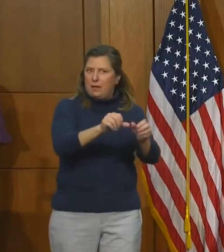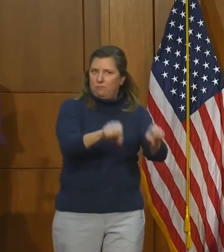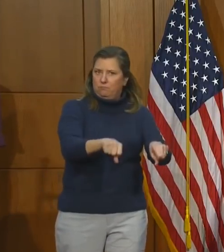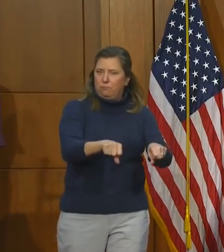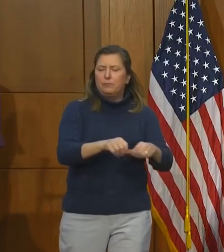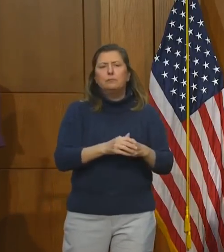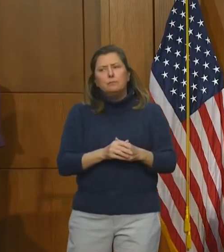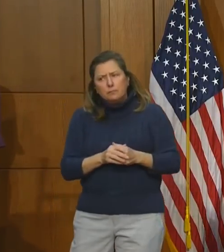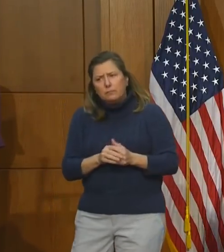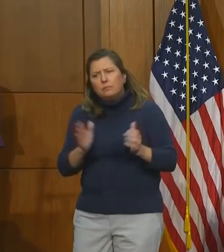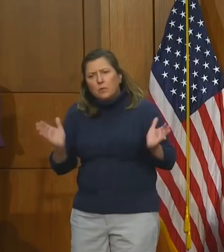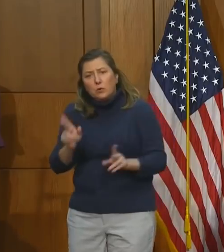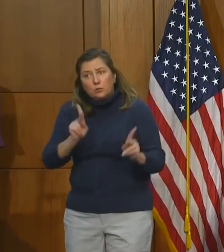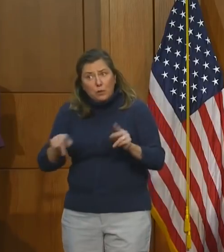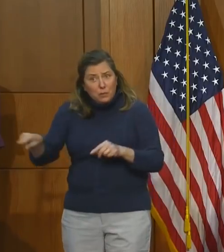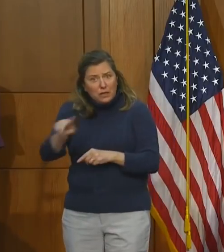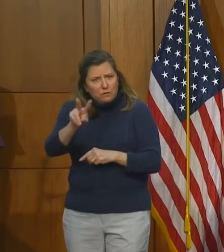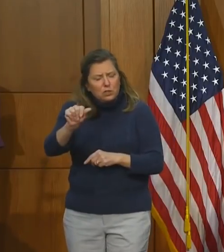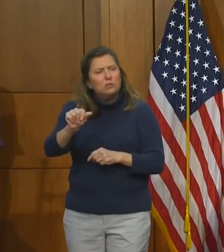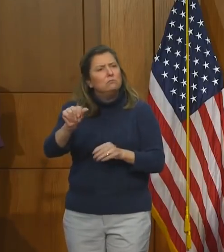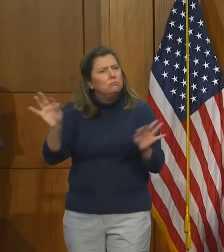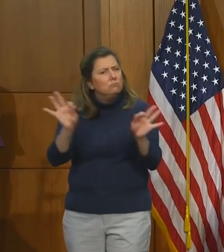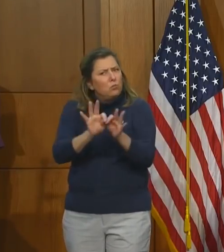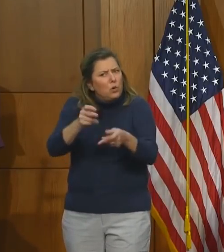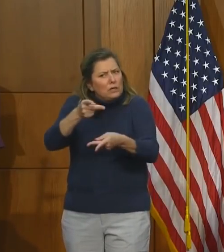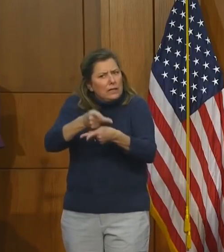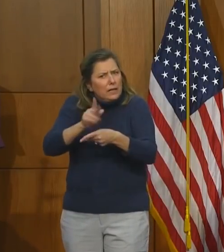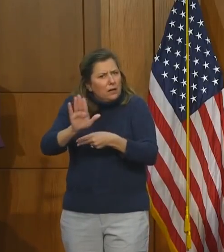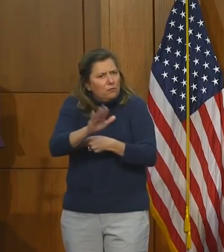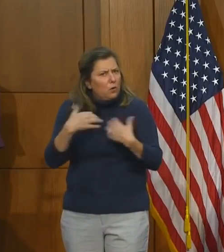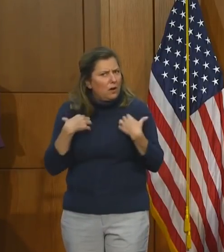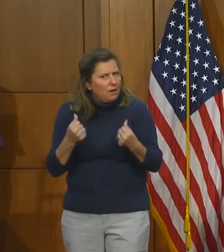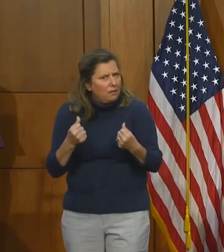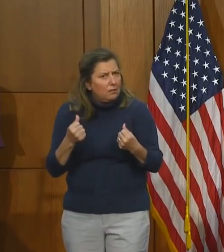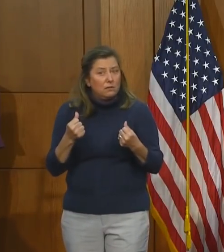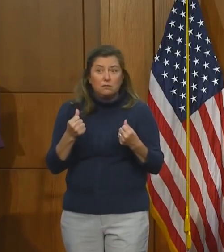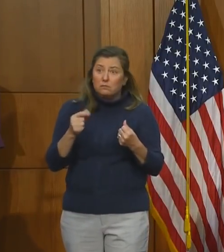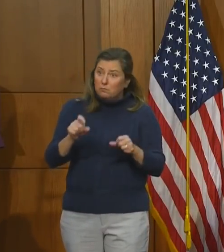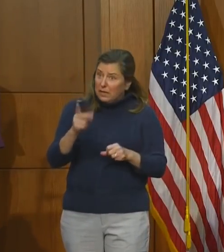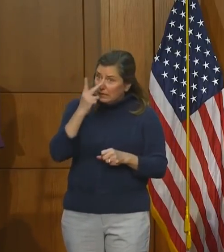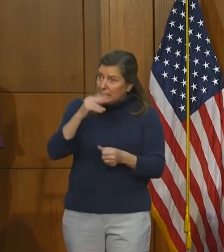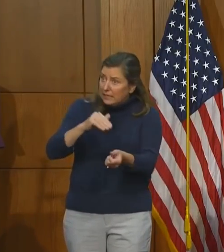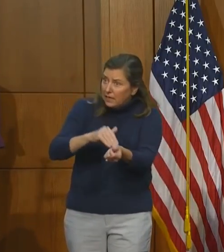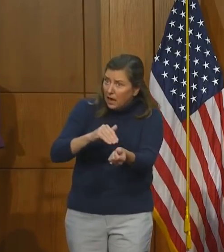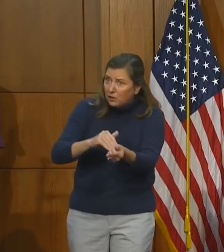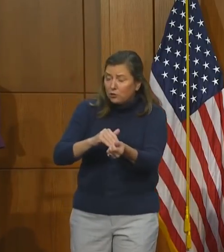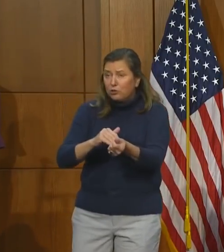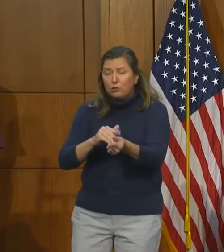RESUME NOW THAT WE HAVE A STEADY OR PPE EIGHTY SUPPLY. AND I WANT TO ENCOURAGE